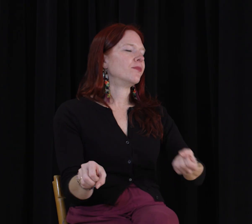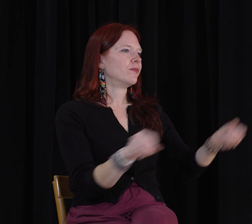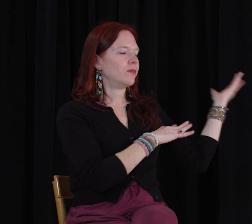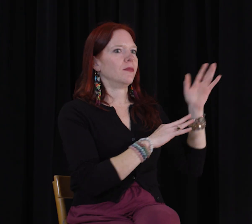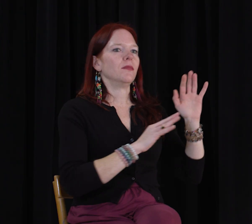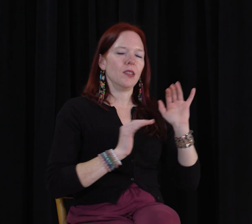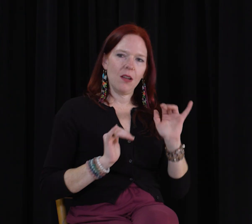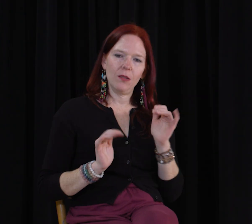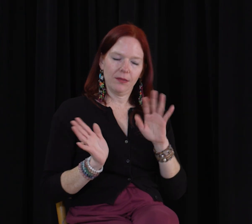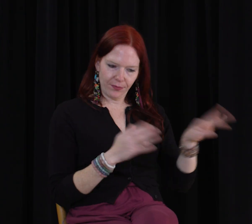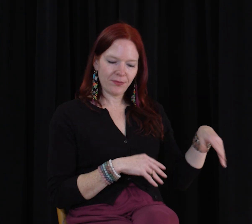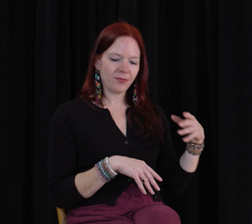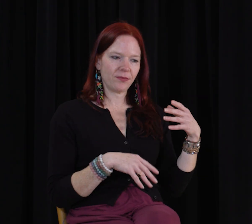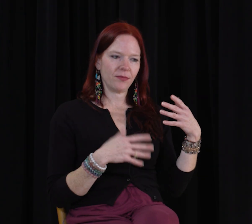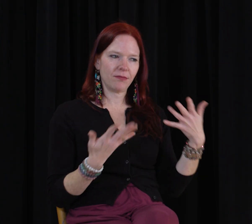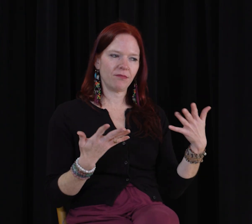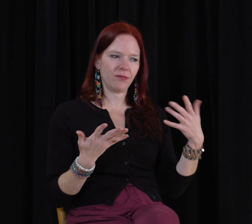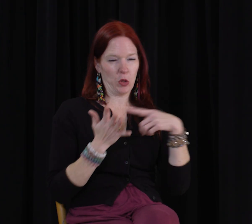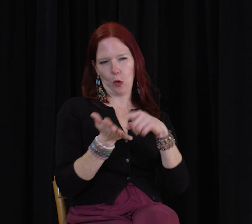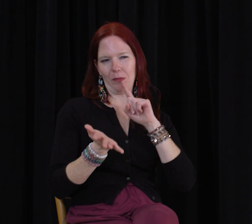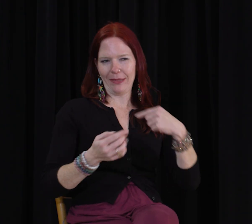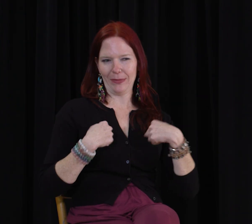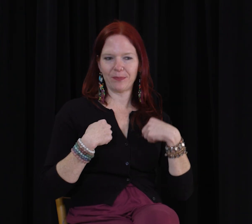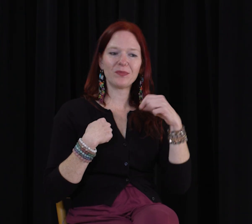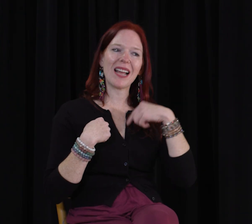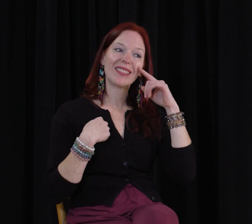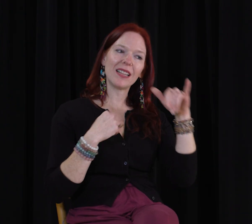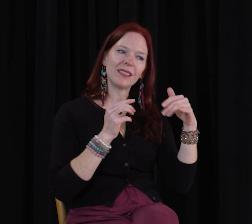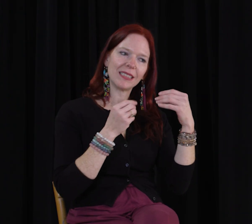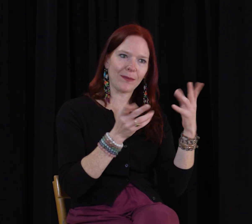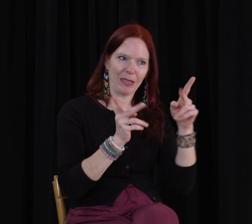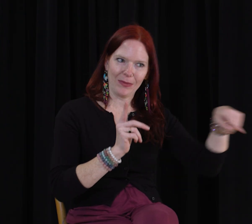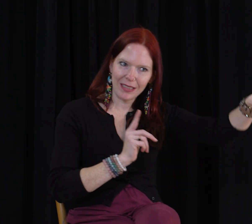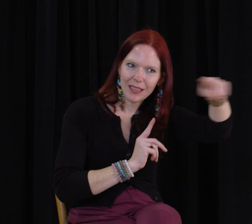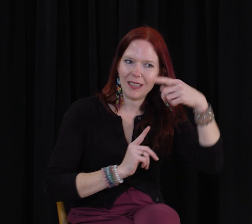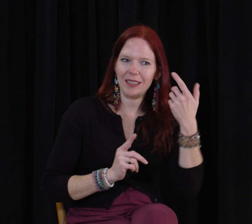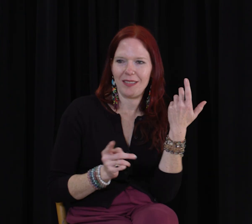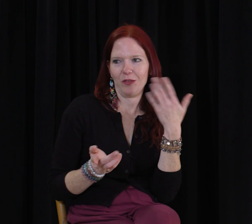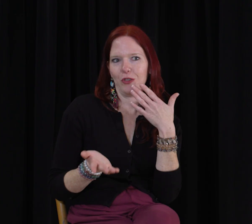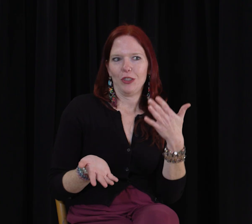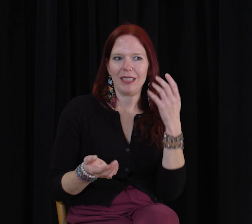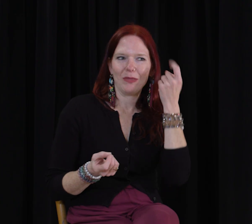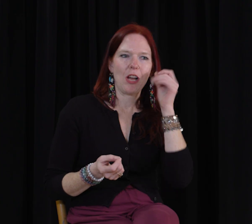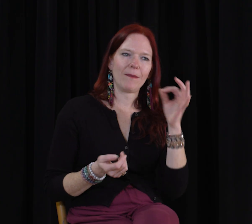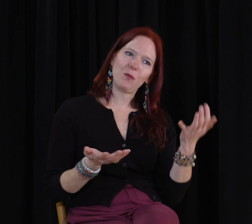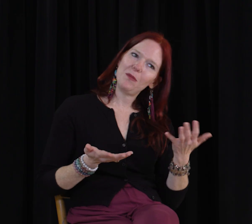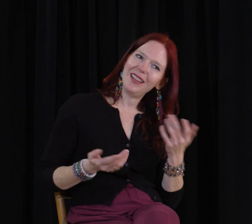I decided to do away with it, and to show the real me. I think that gives people a better understanding of what real Deaf